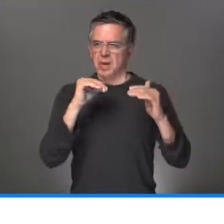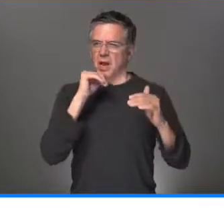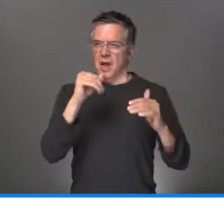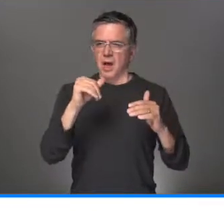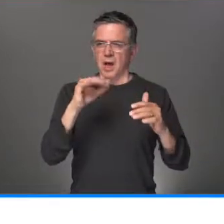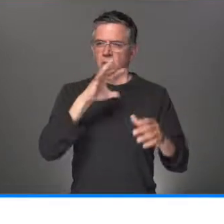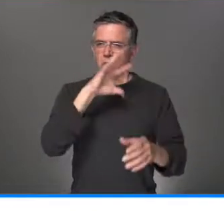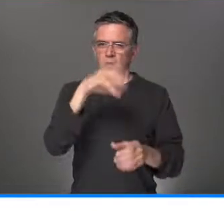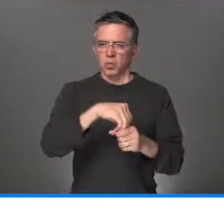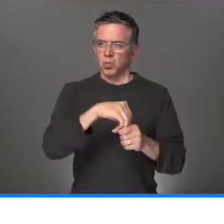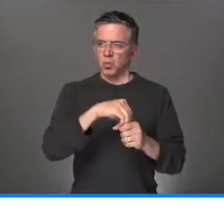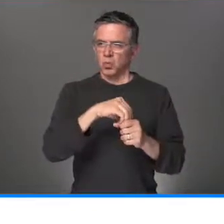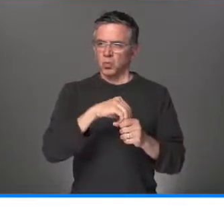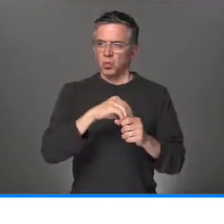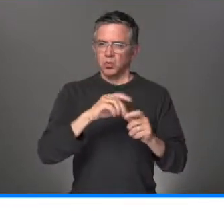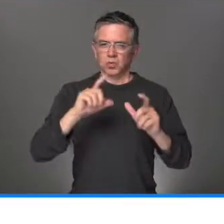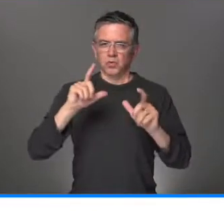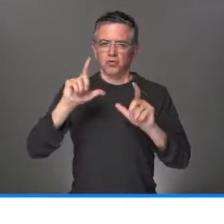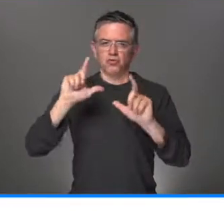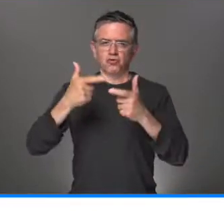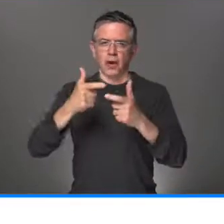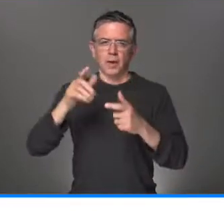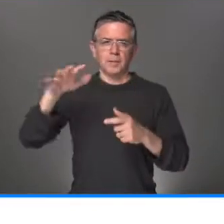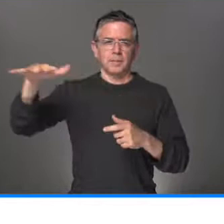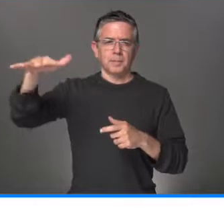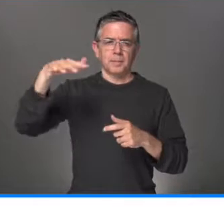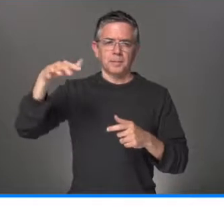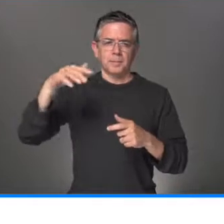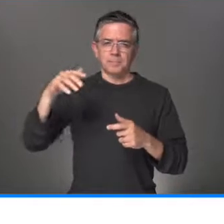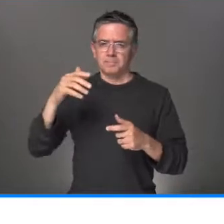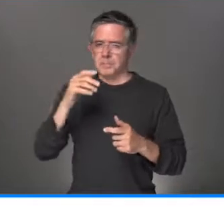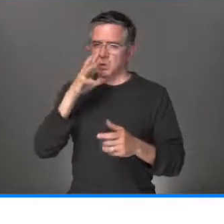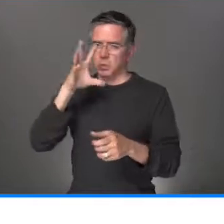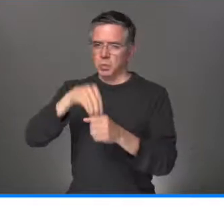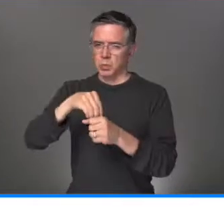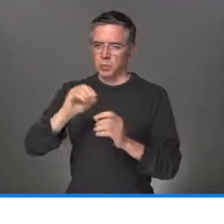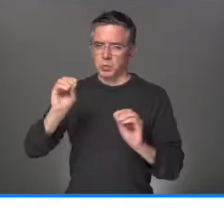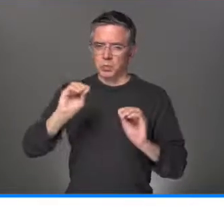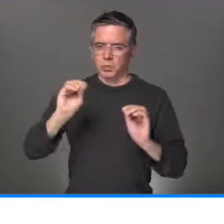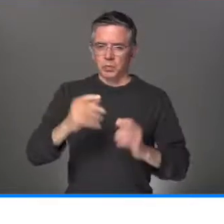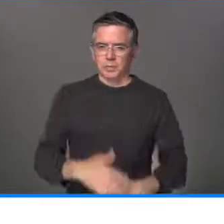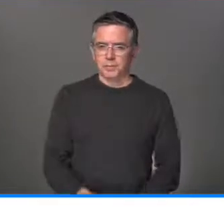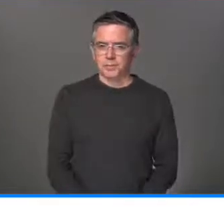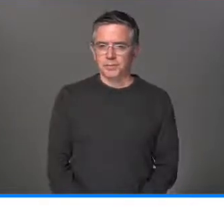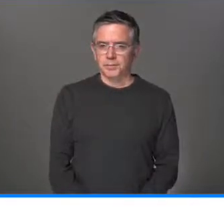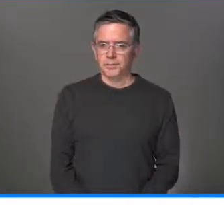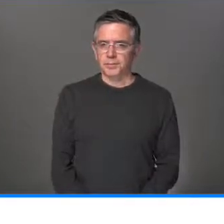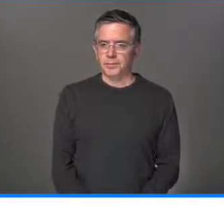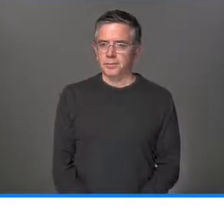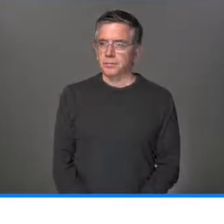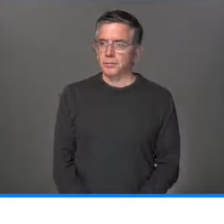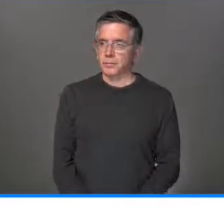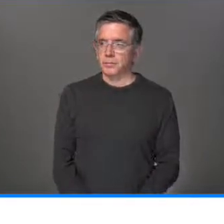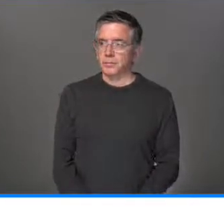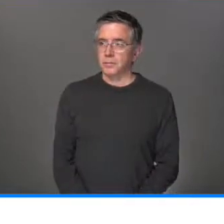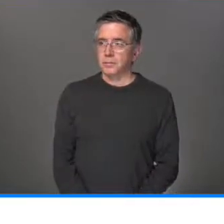and Nooksack Tribe, and their generous contributions to our vaccination campaigns, they still show that we've made great strides